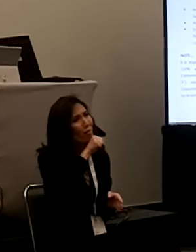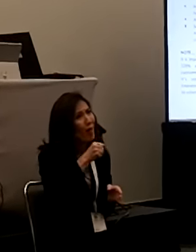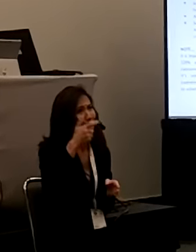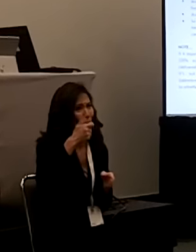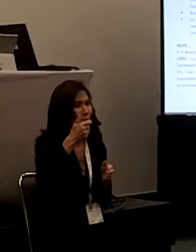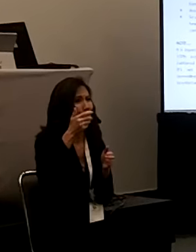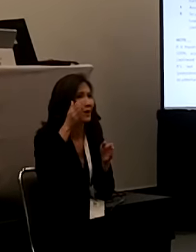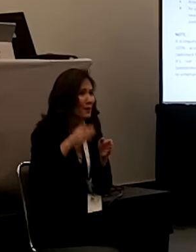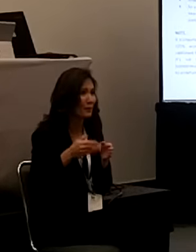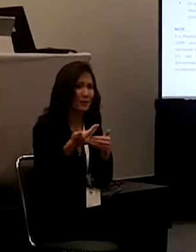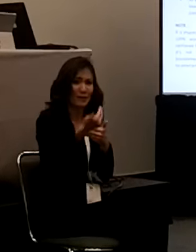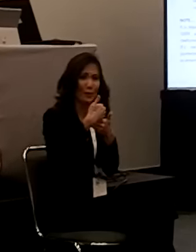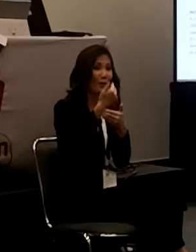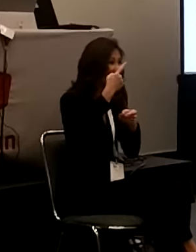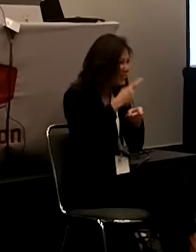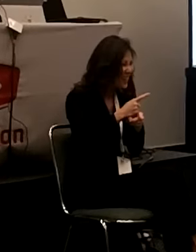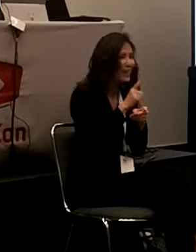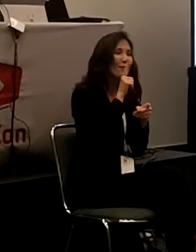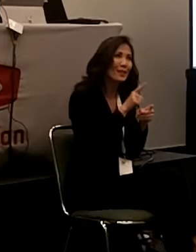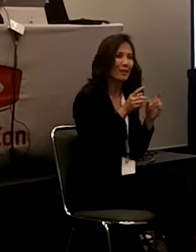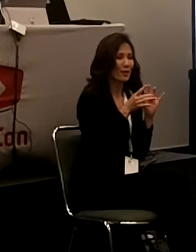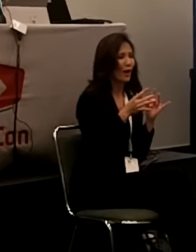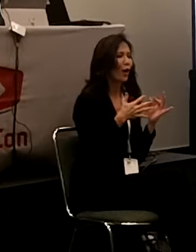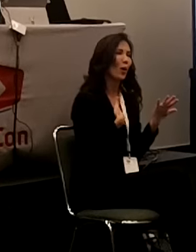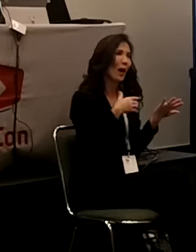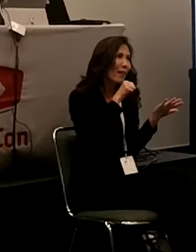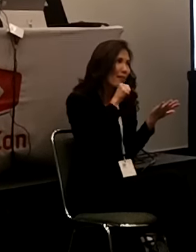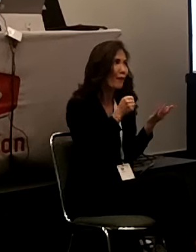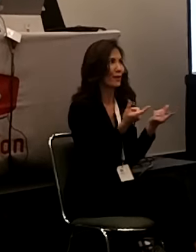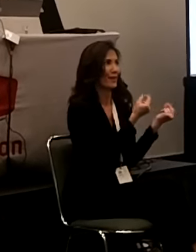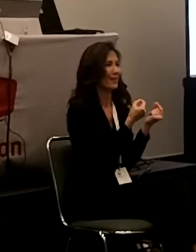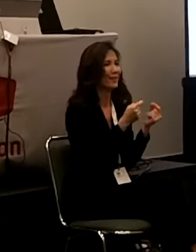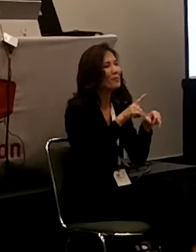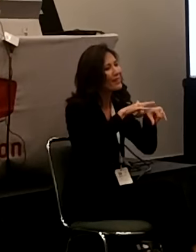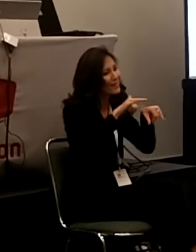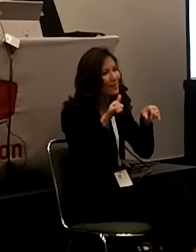"No, we wanna do what we love," but you also want people to recognize the work.